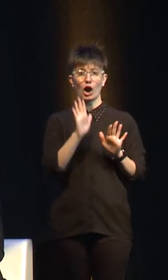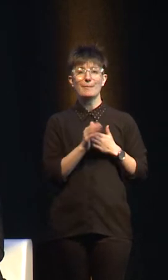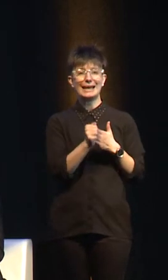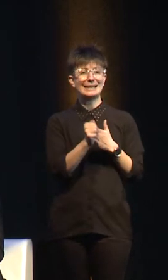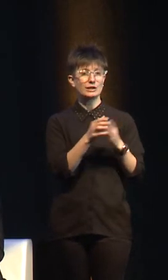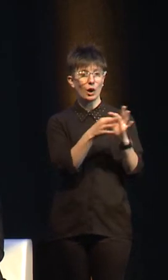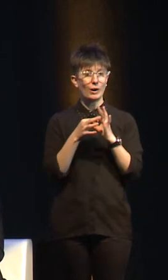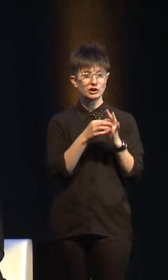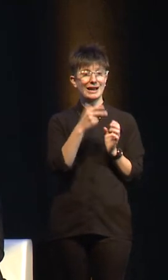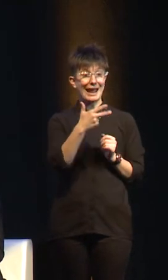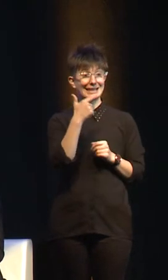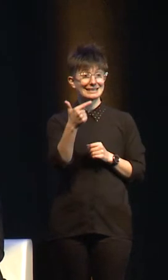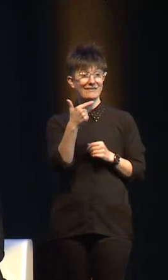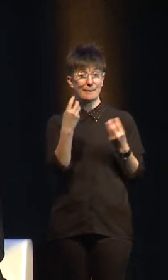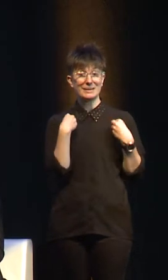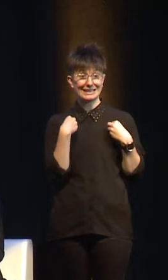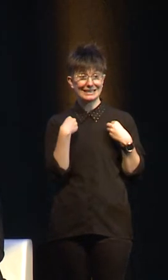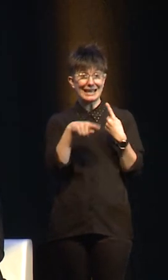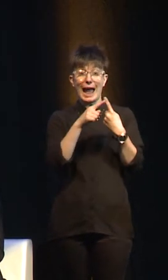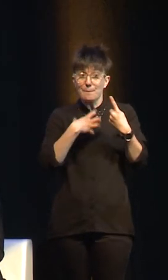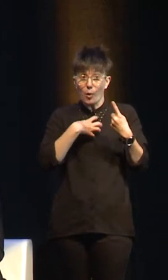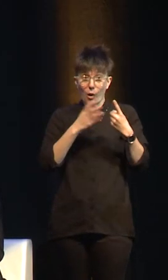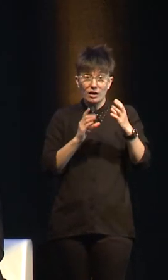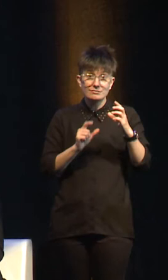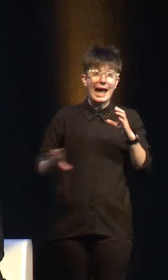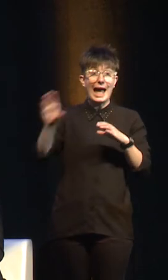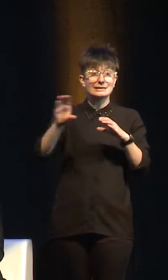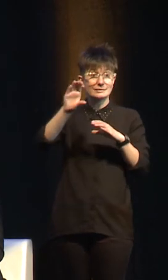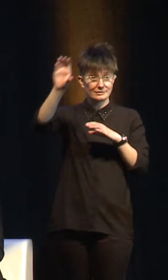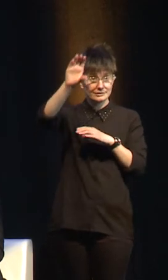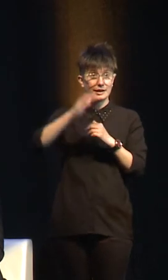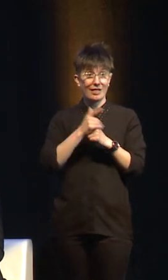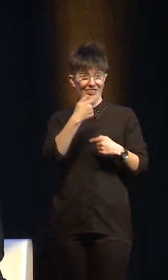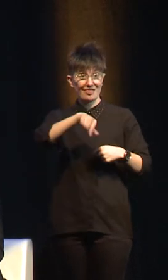87 businesses and climbing, they collectively represent a quarter of our gross domestic